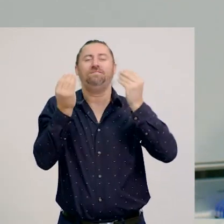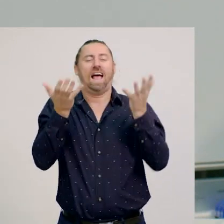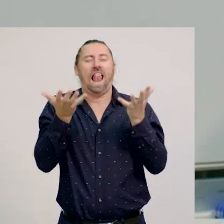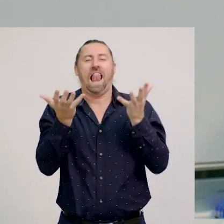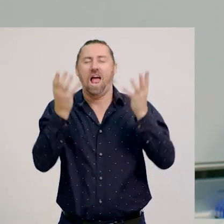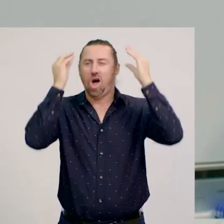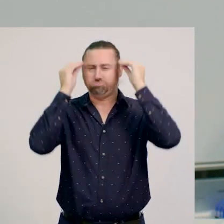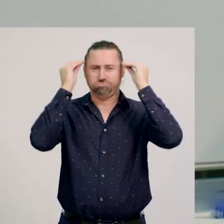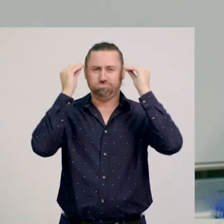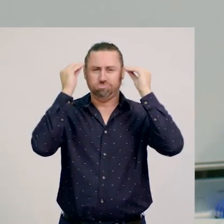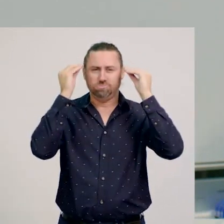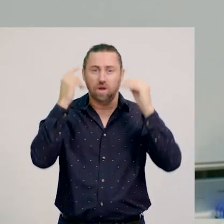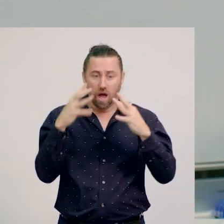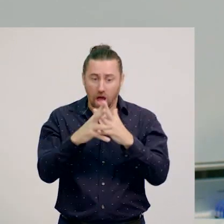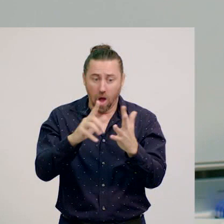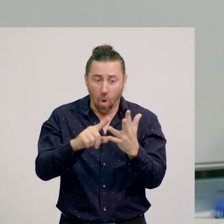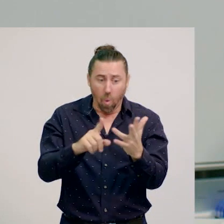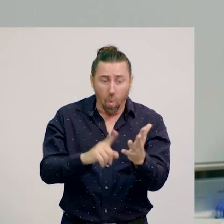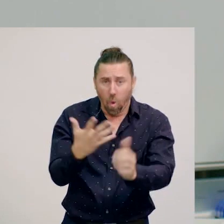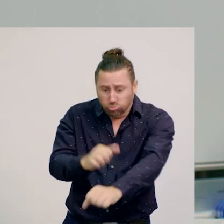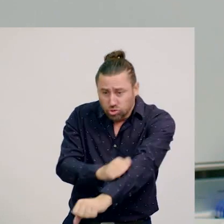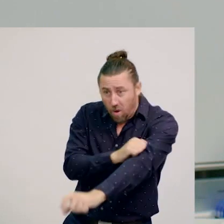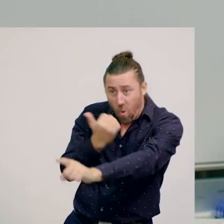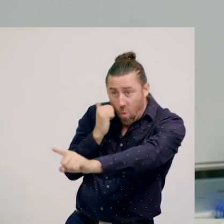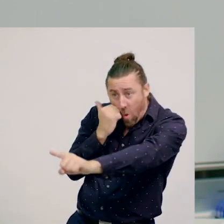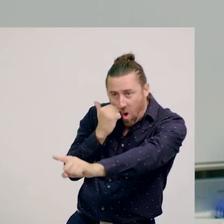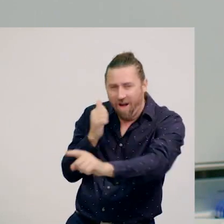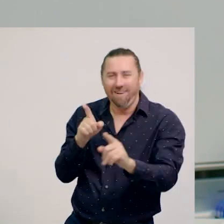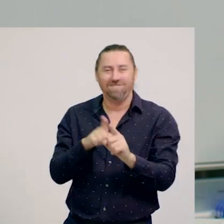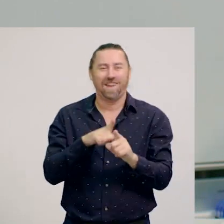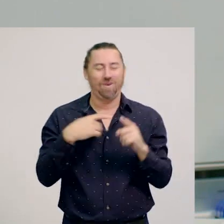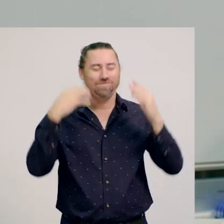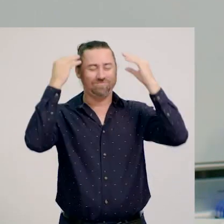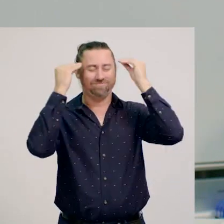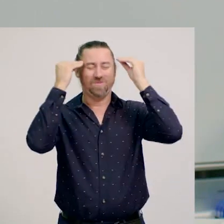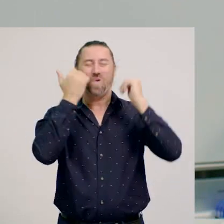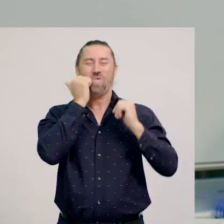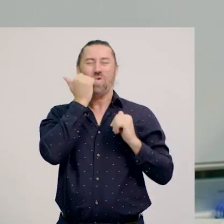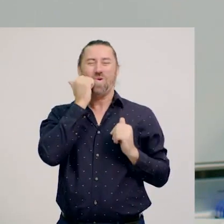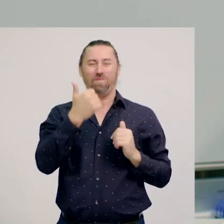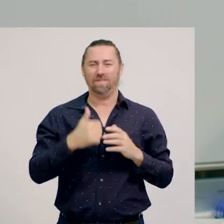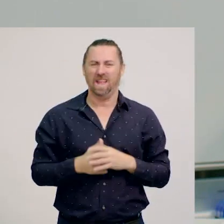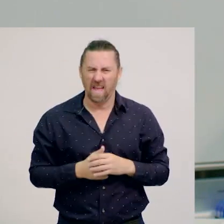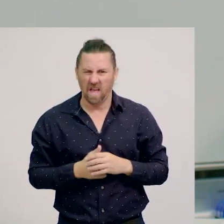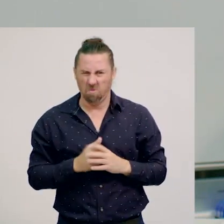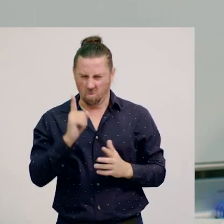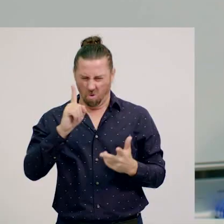Wool keeps the sheep warm, so this keeps my head warm too. Can you imagine if it was made of plastic?